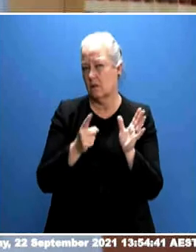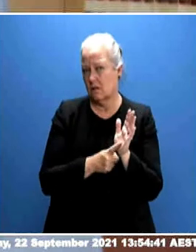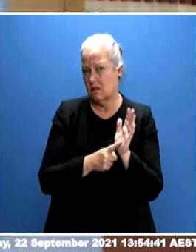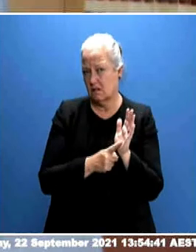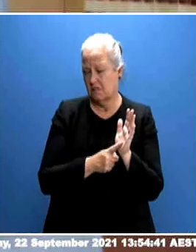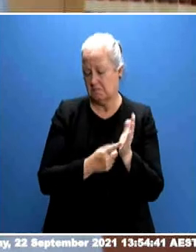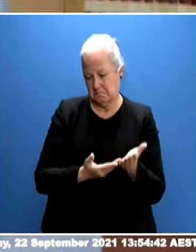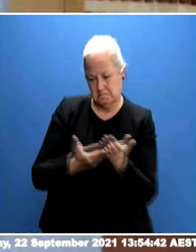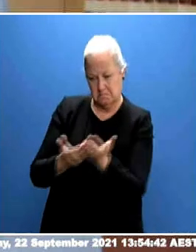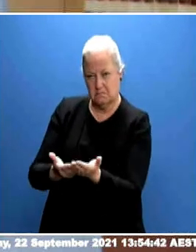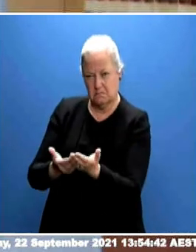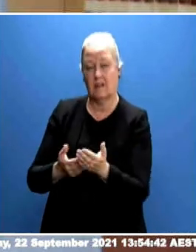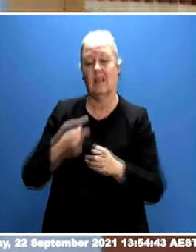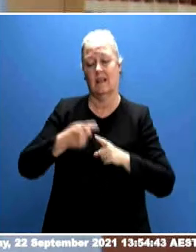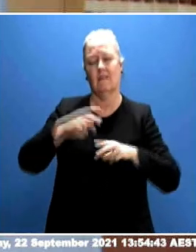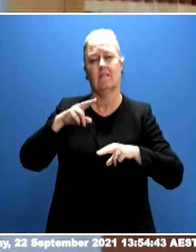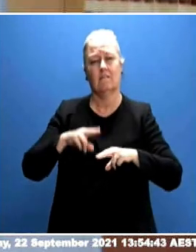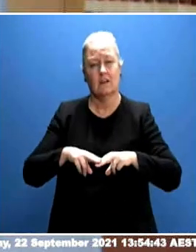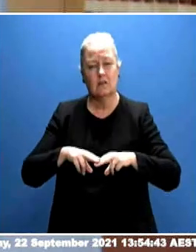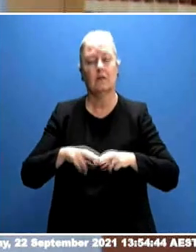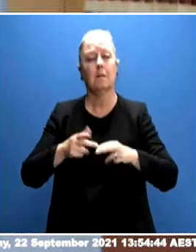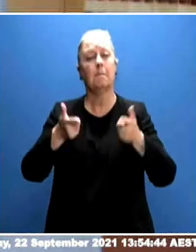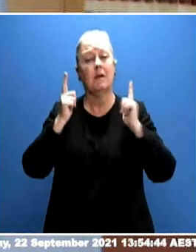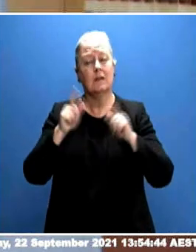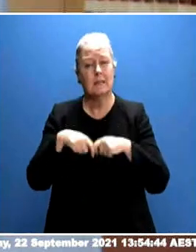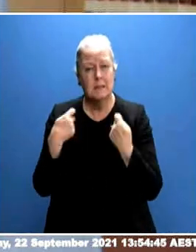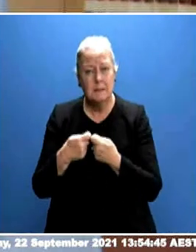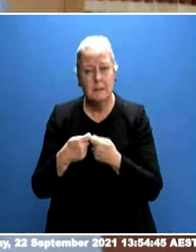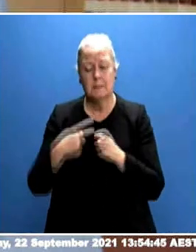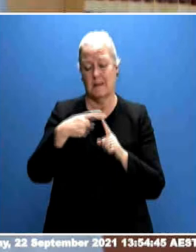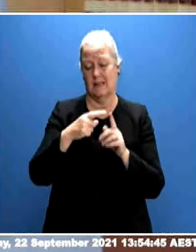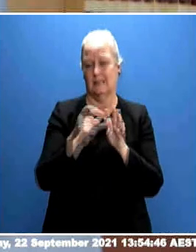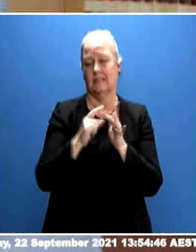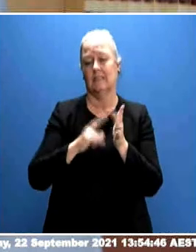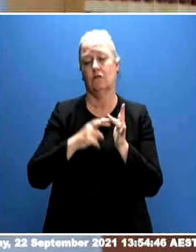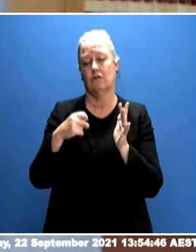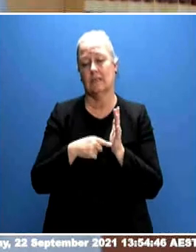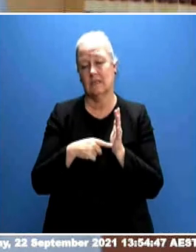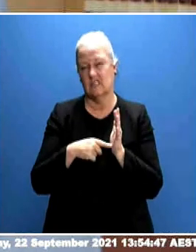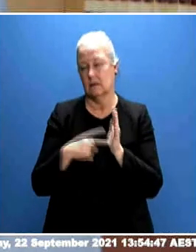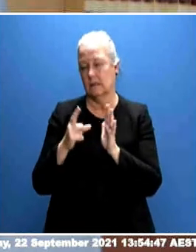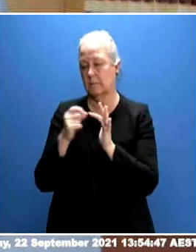The Kath French management team and the district will discuss the placement and